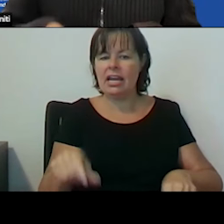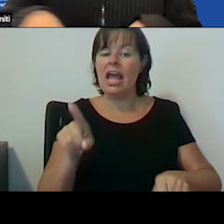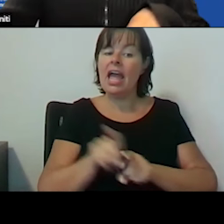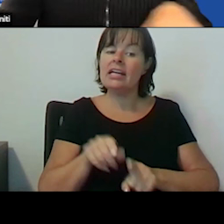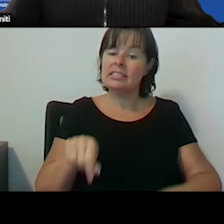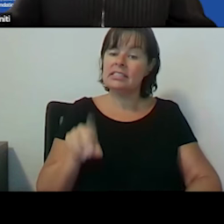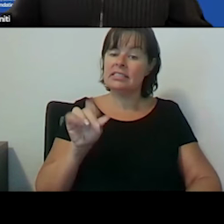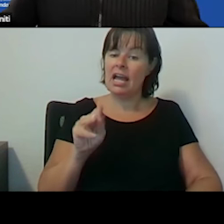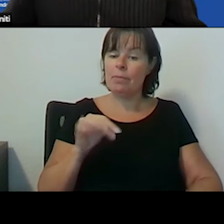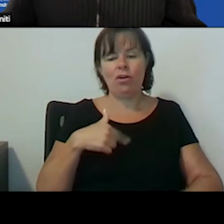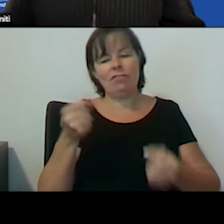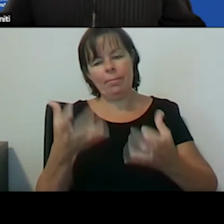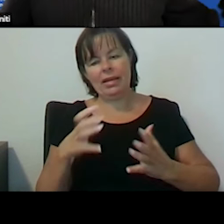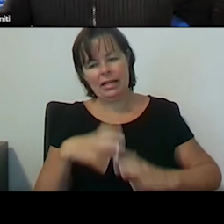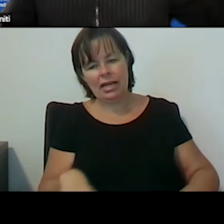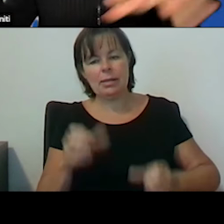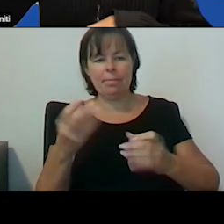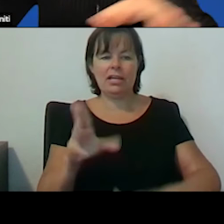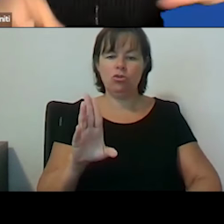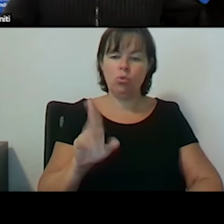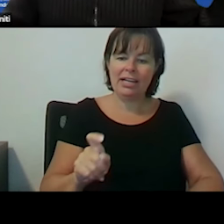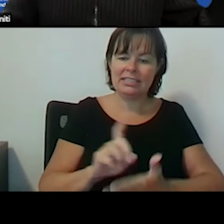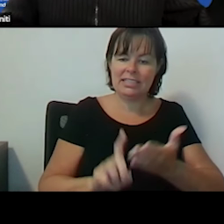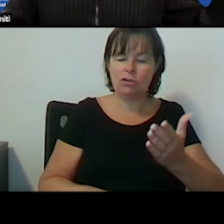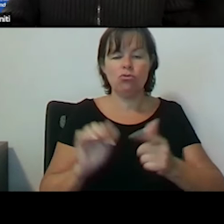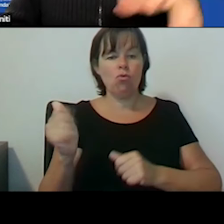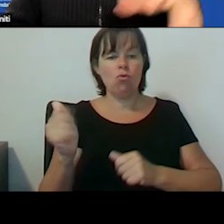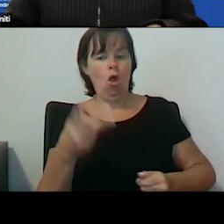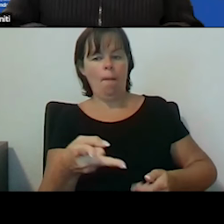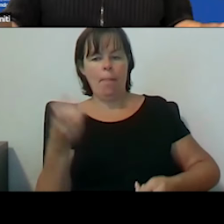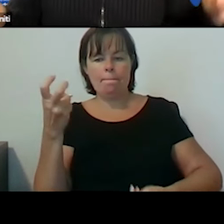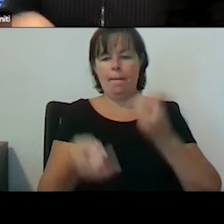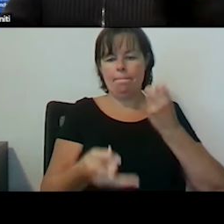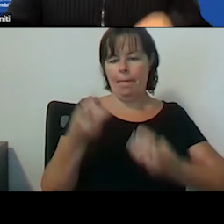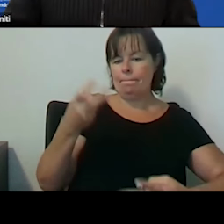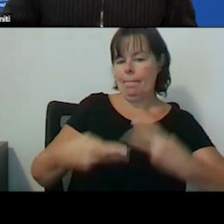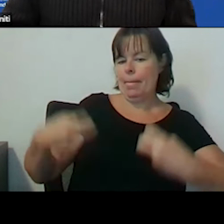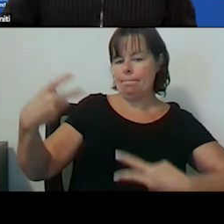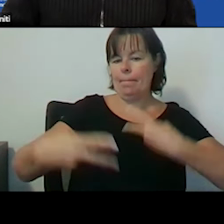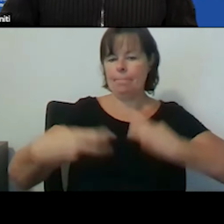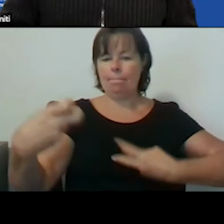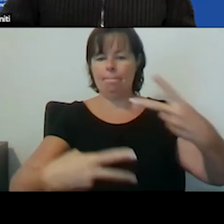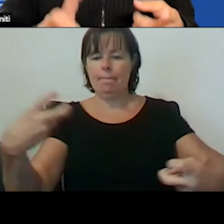we have multiple ux designers they're all pulling from this tool kit they're all building forms with